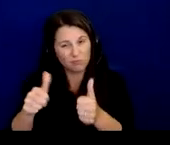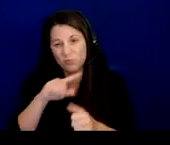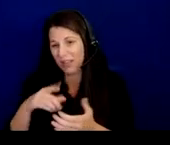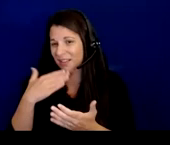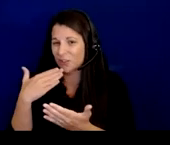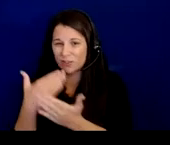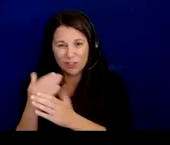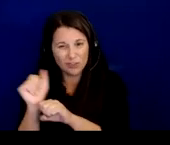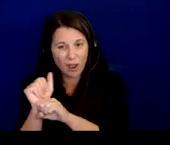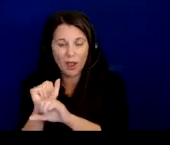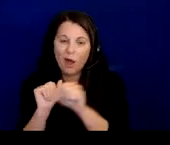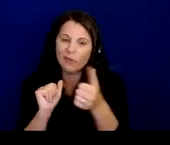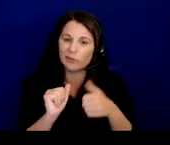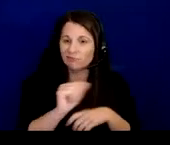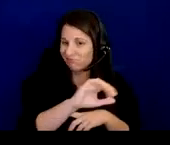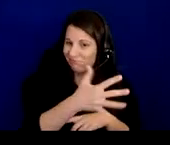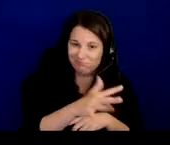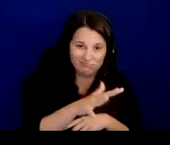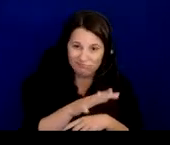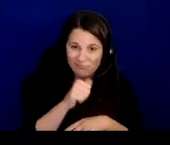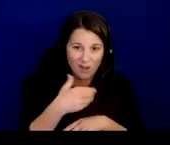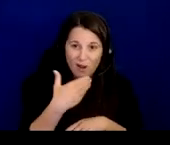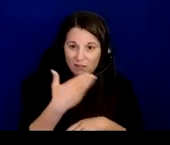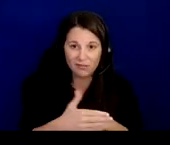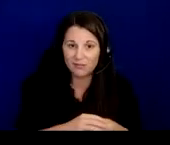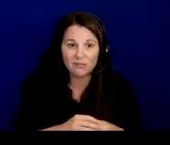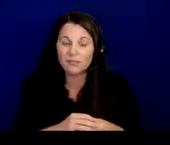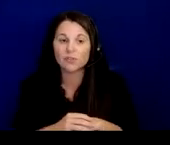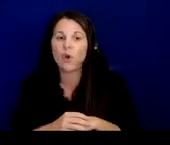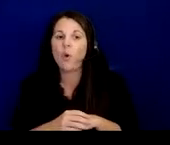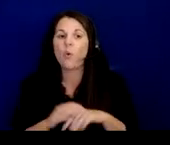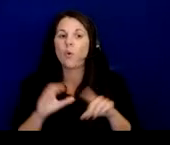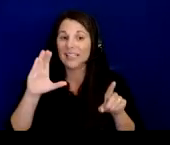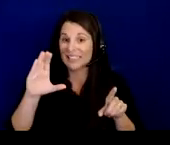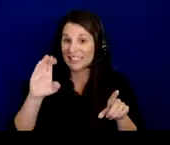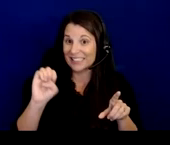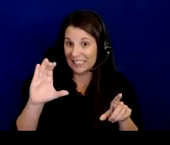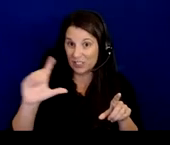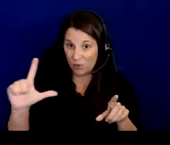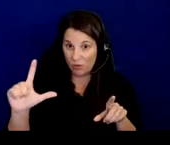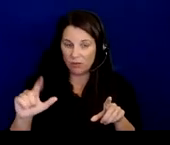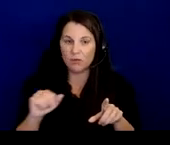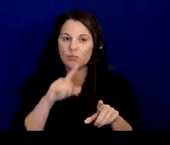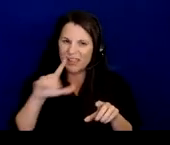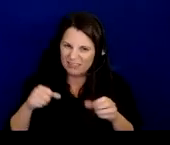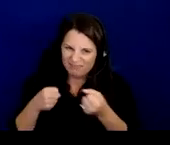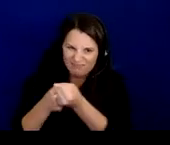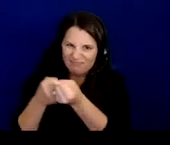Cecil advocates for this active reflexivity. So active reflexivity in the context of community engagement